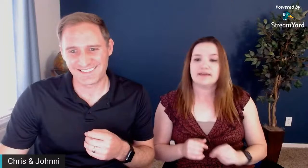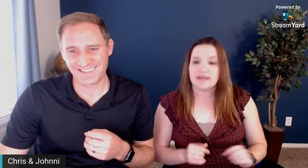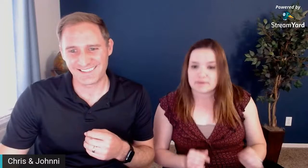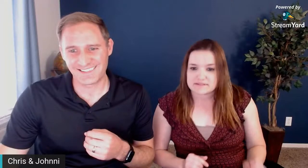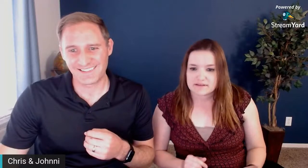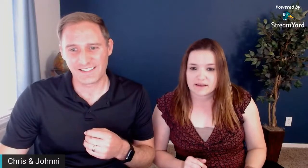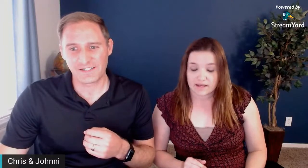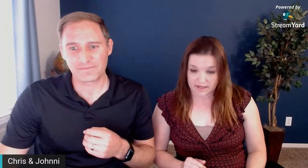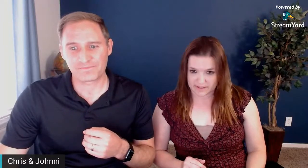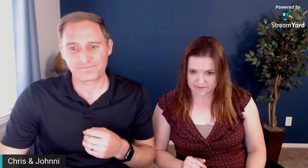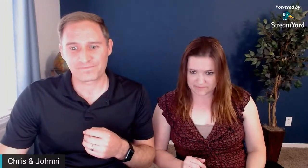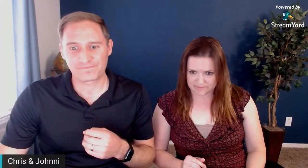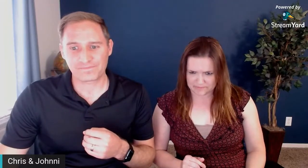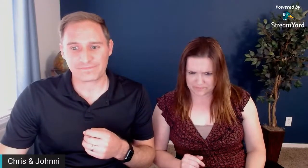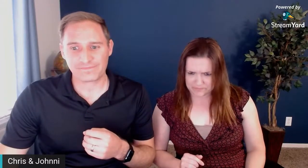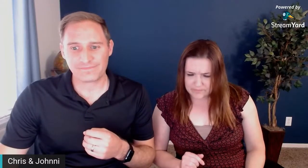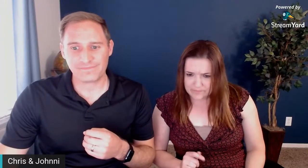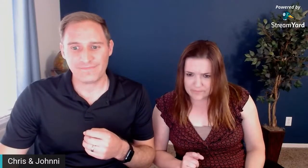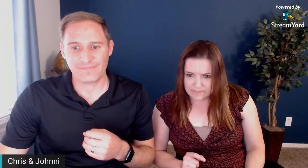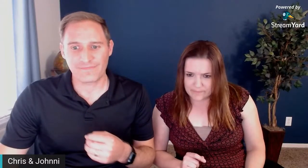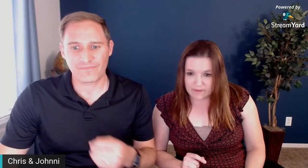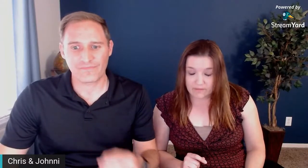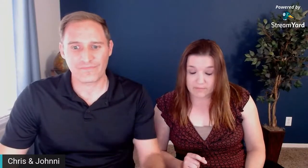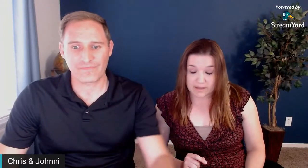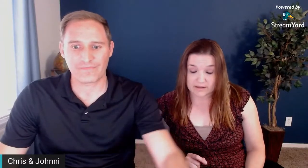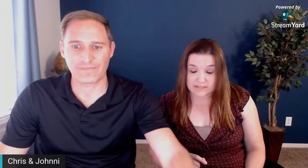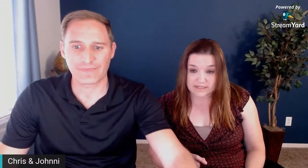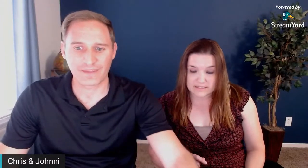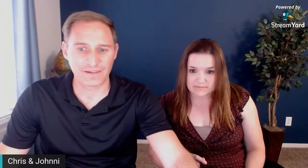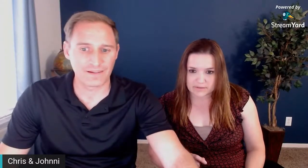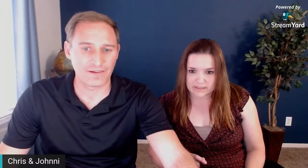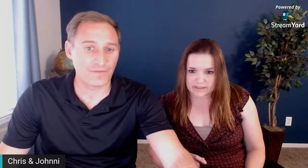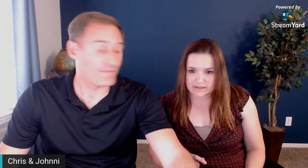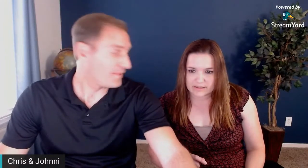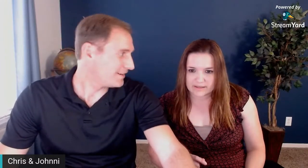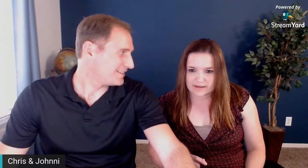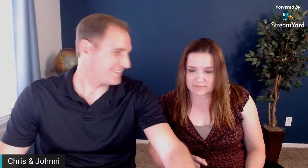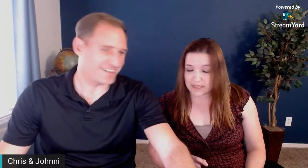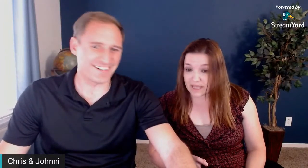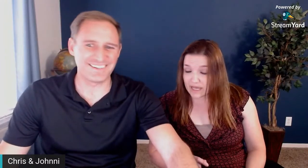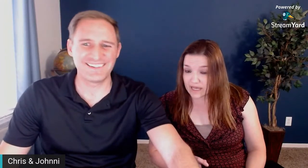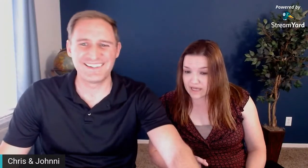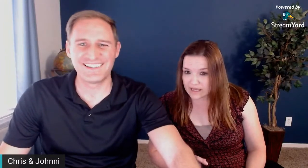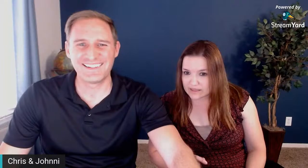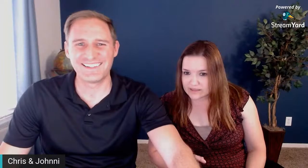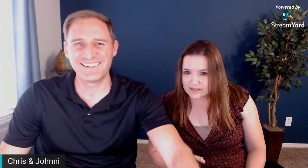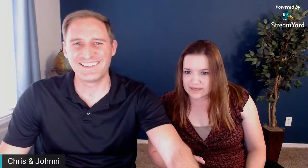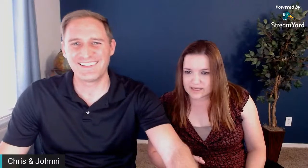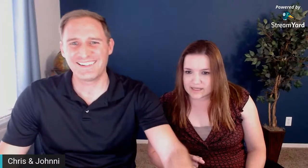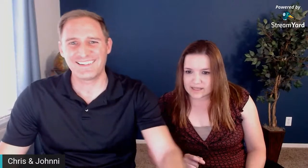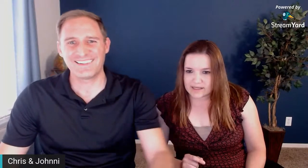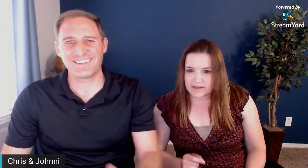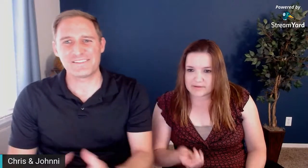anyways um my contacts keep blurring i'm like ah um